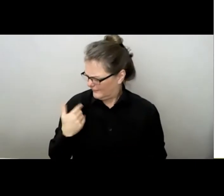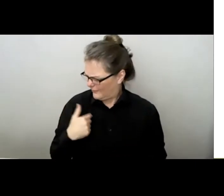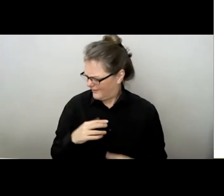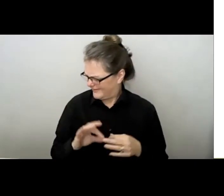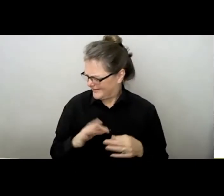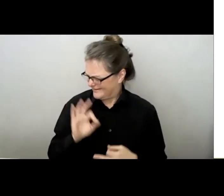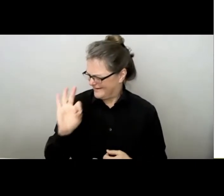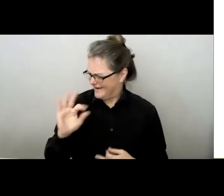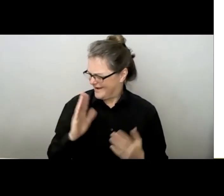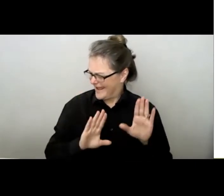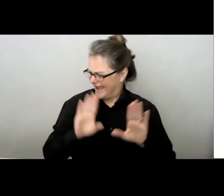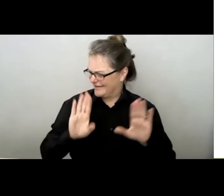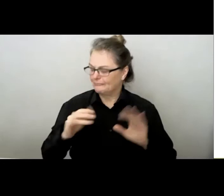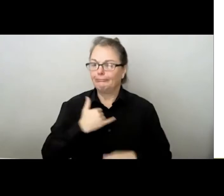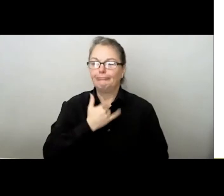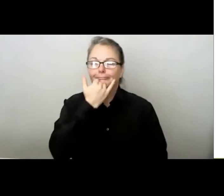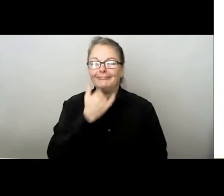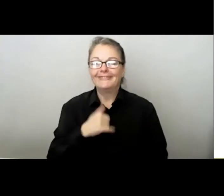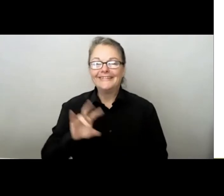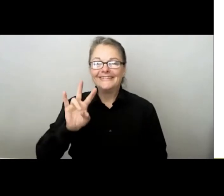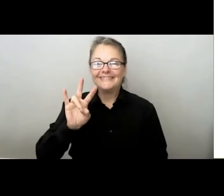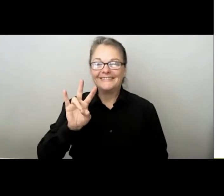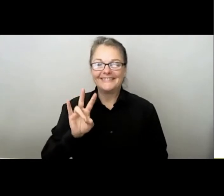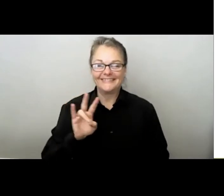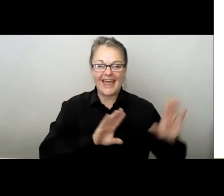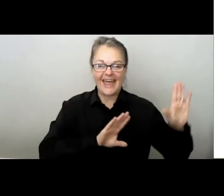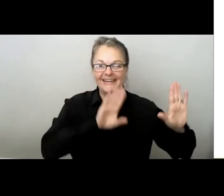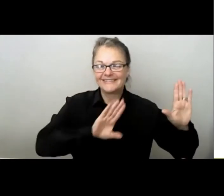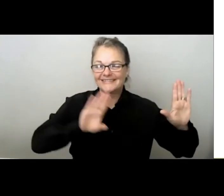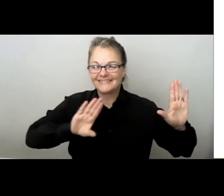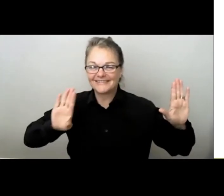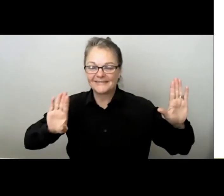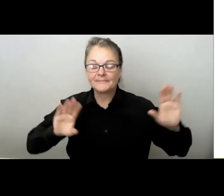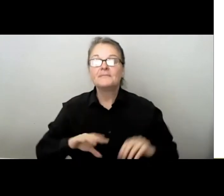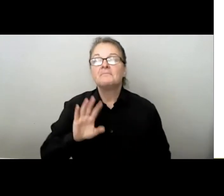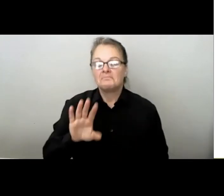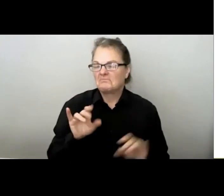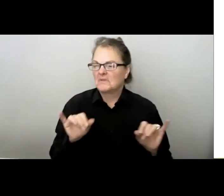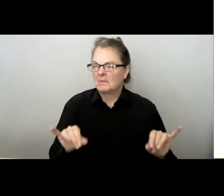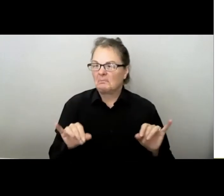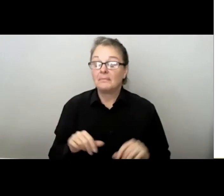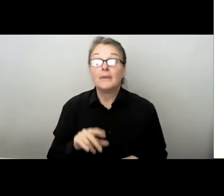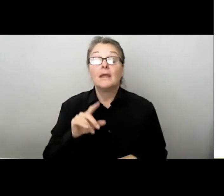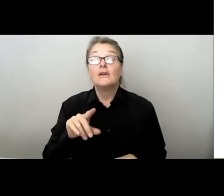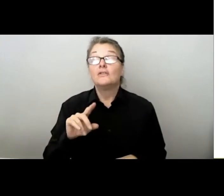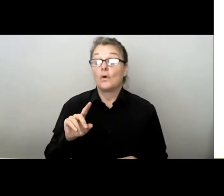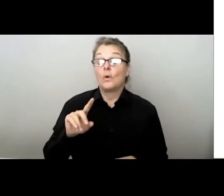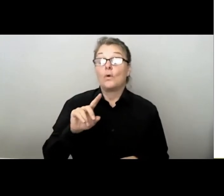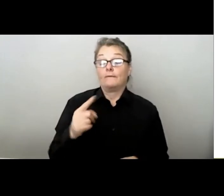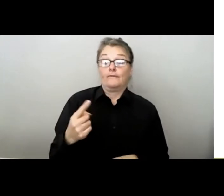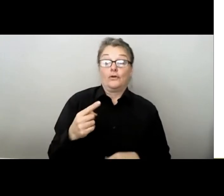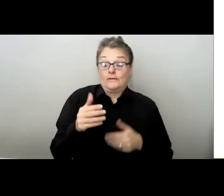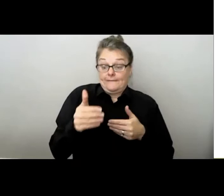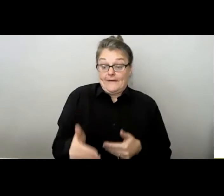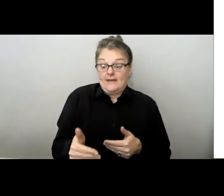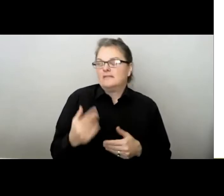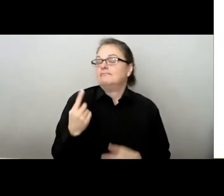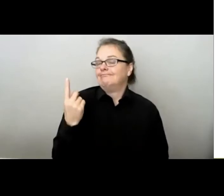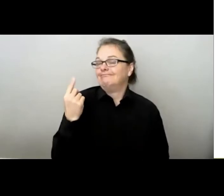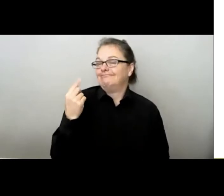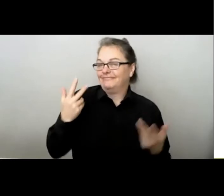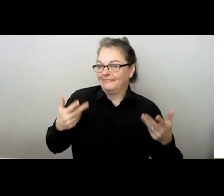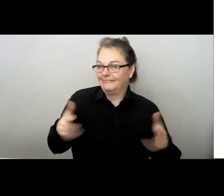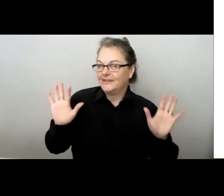THE FIRST PHASE, WHICH WE DID LAST YEAR, WHERE WE RAN A NUMBER OF FOCUS GROUPS,